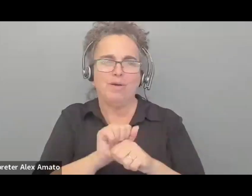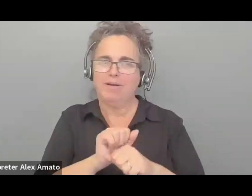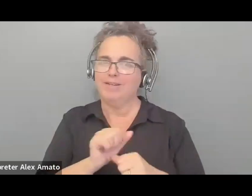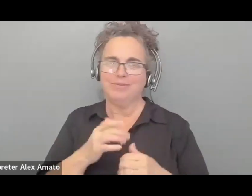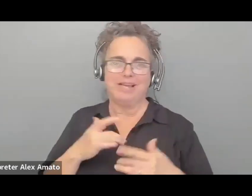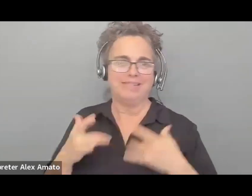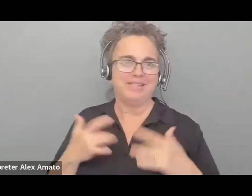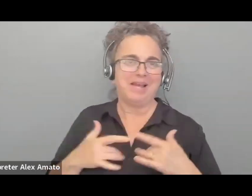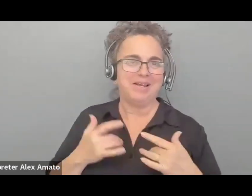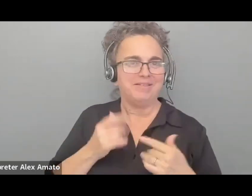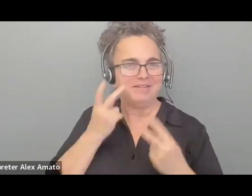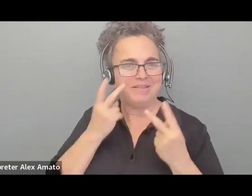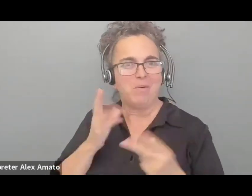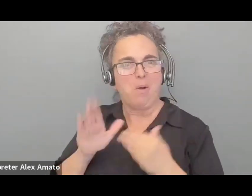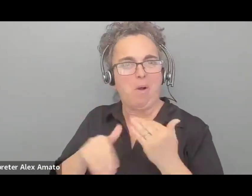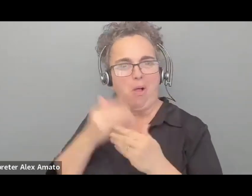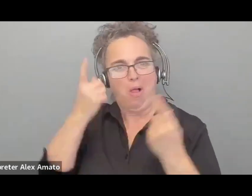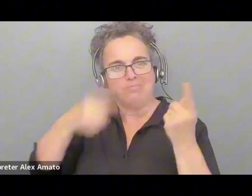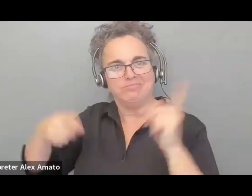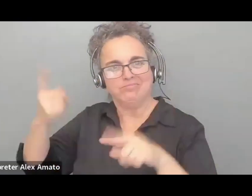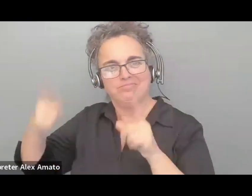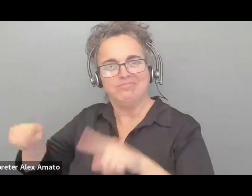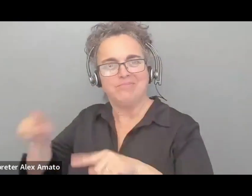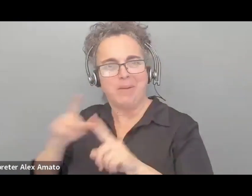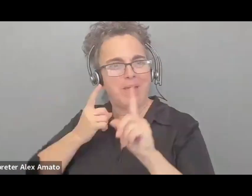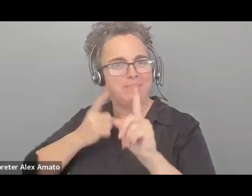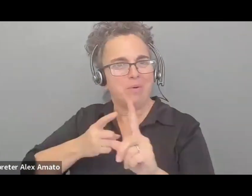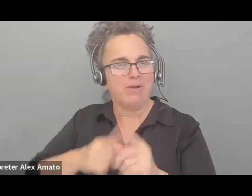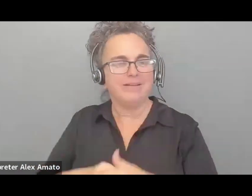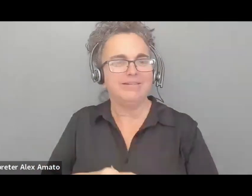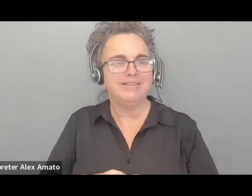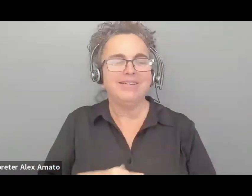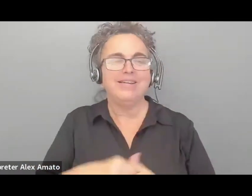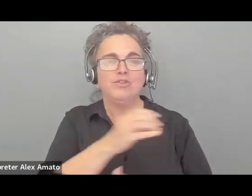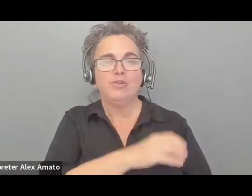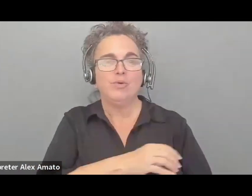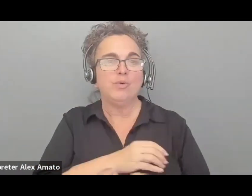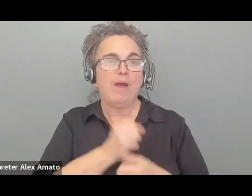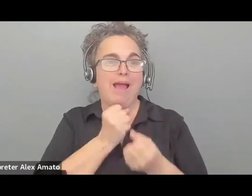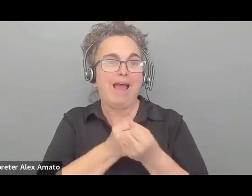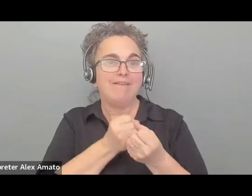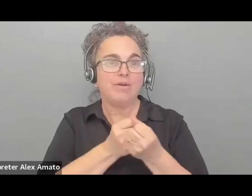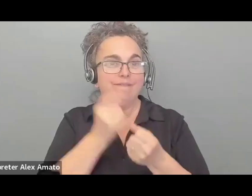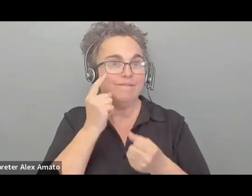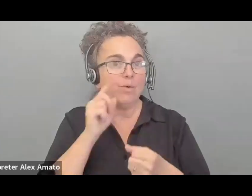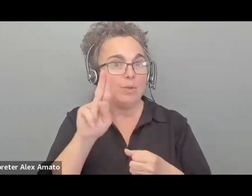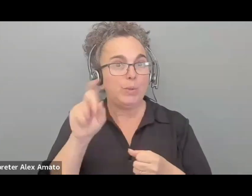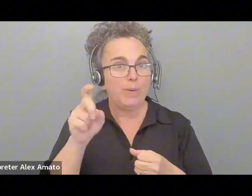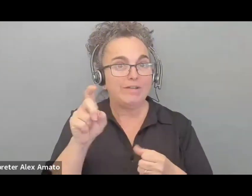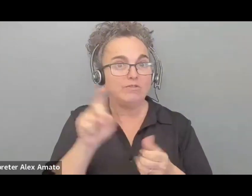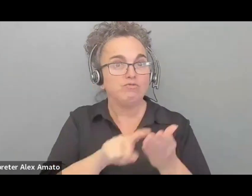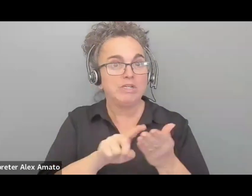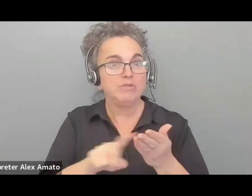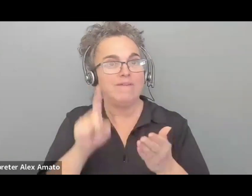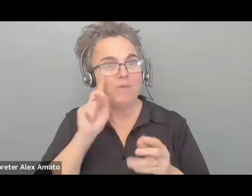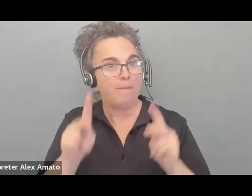So to answer your question, to advocate particularly for UX research of people with disabilities, I like to stress on the importance